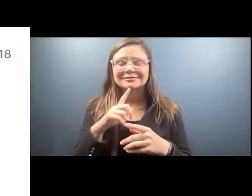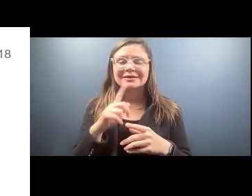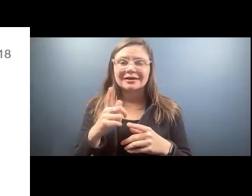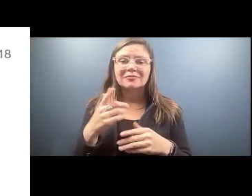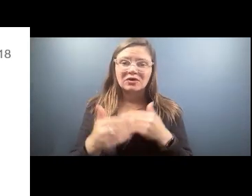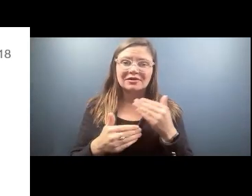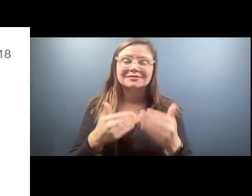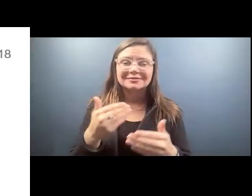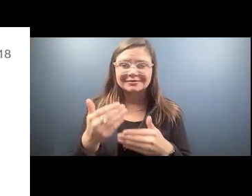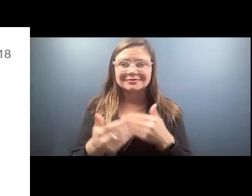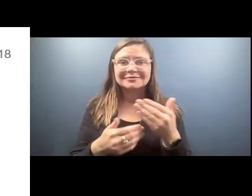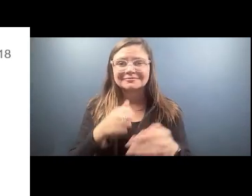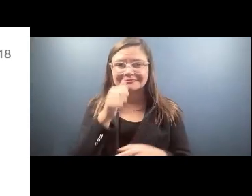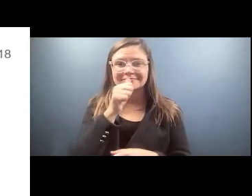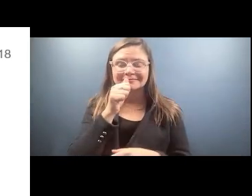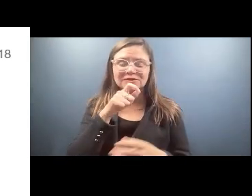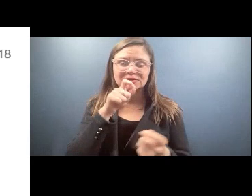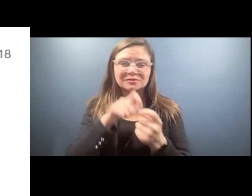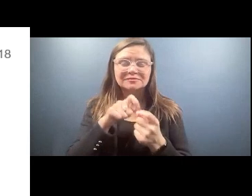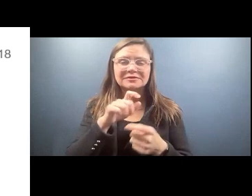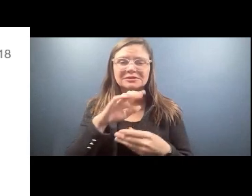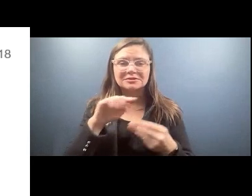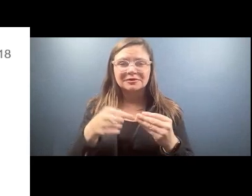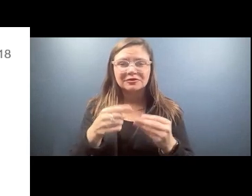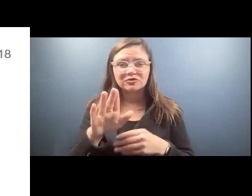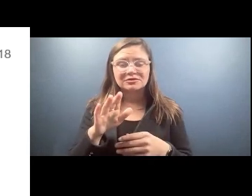getting specific about your data needs and then exploring data sources,